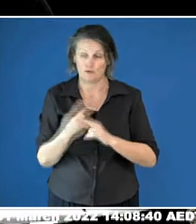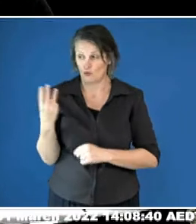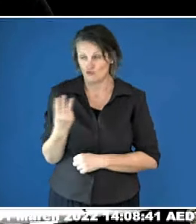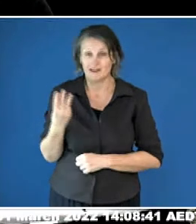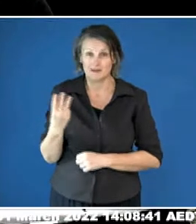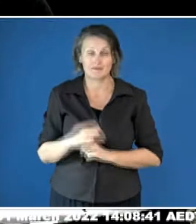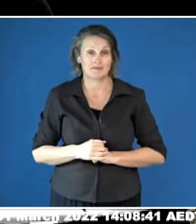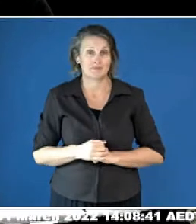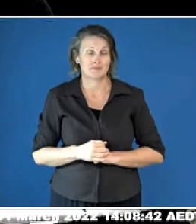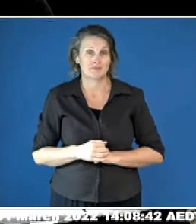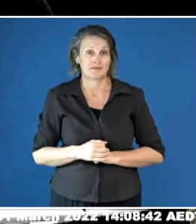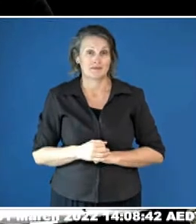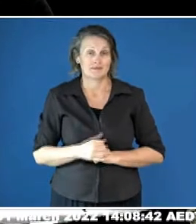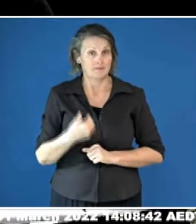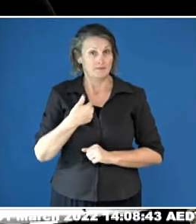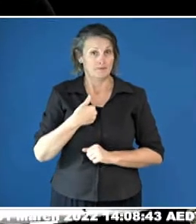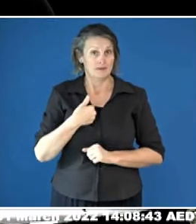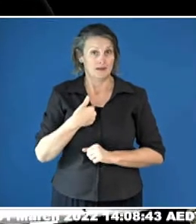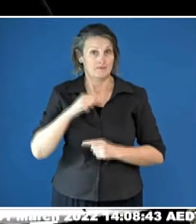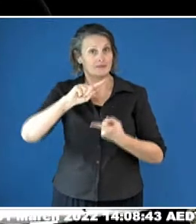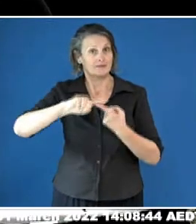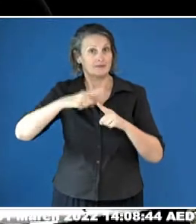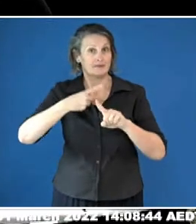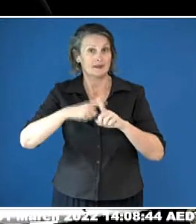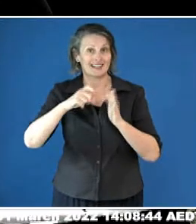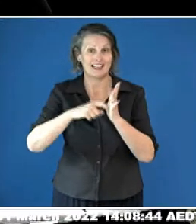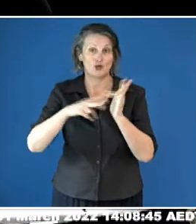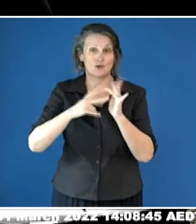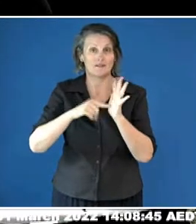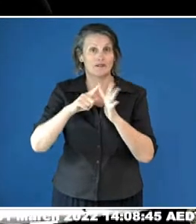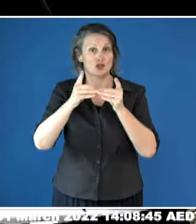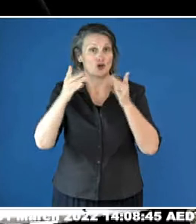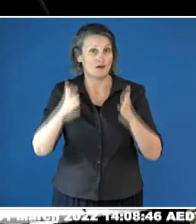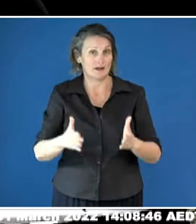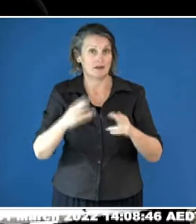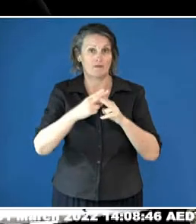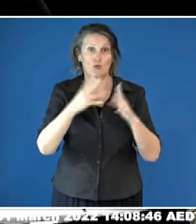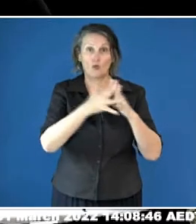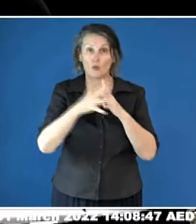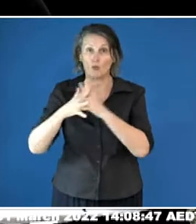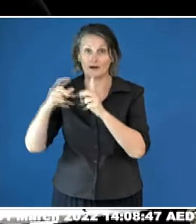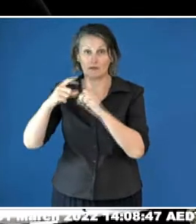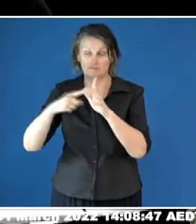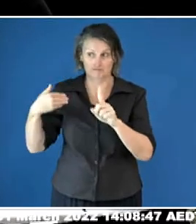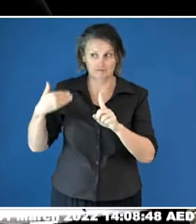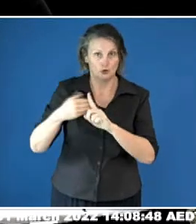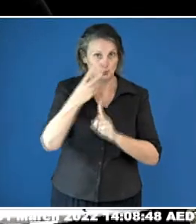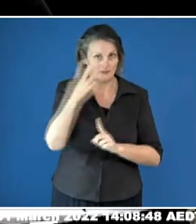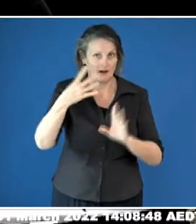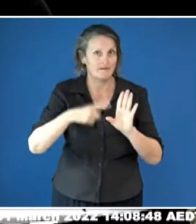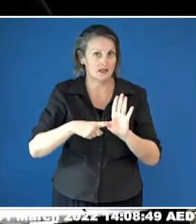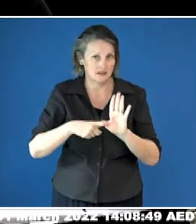My - I have been the executive director of WWDA for nearly 25 years, and so there was a